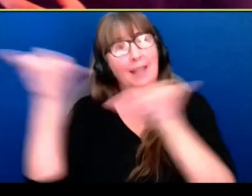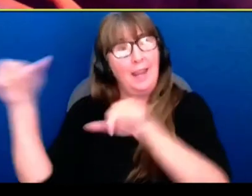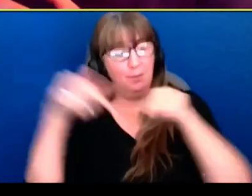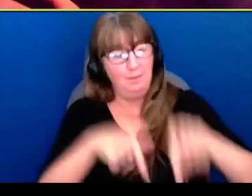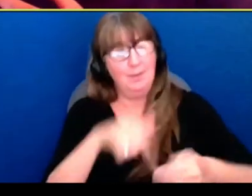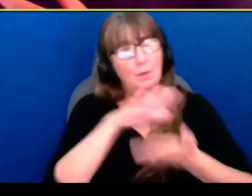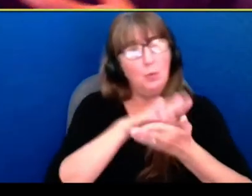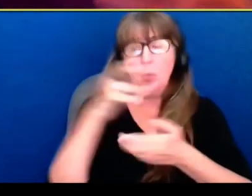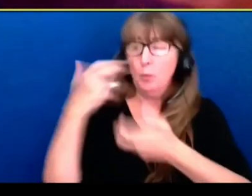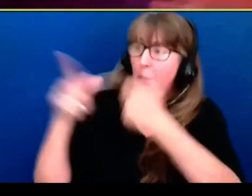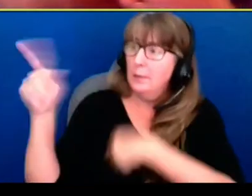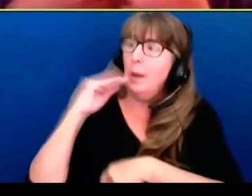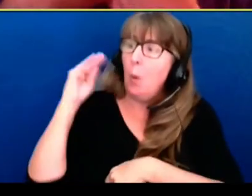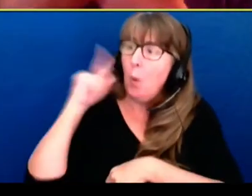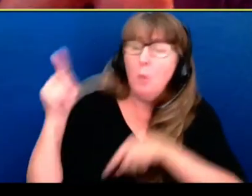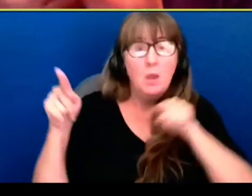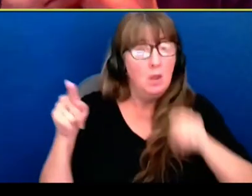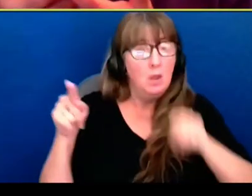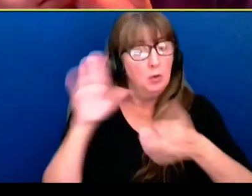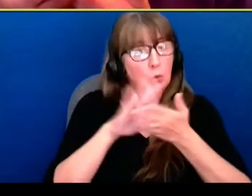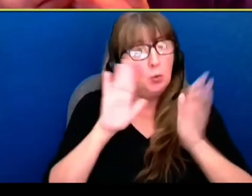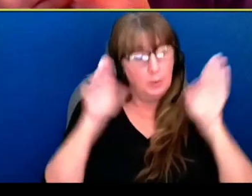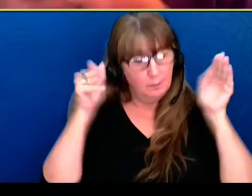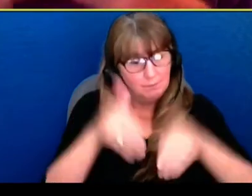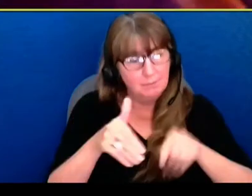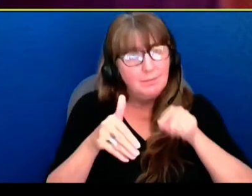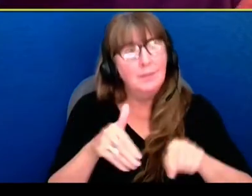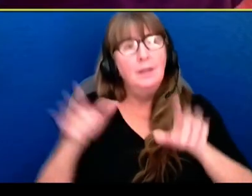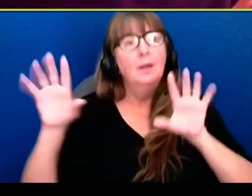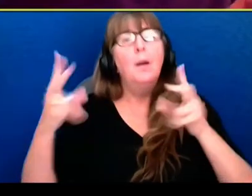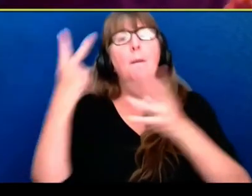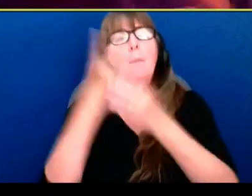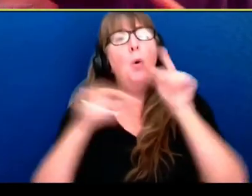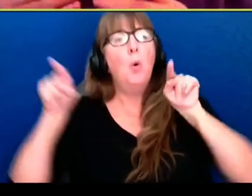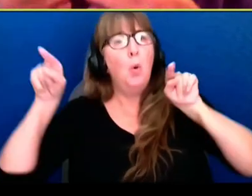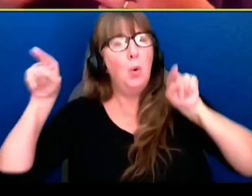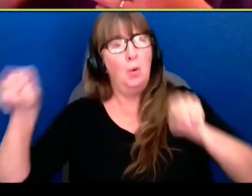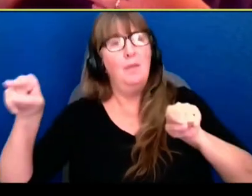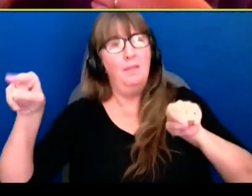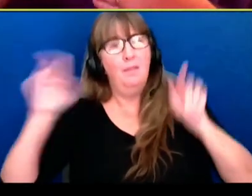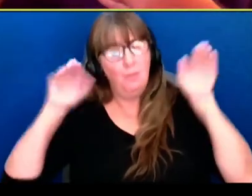or at school, it's easier to deal with them as the group so there's consistency.